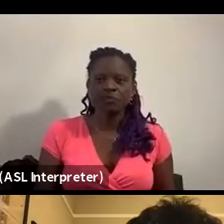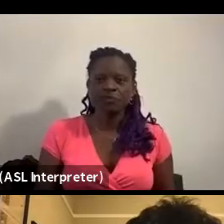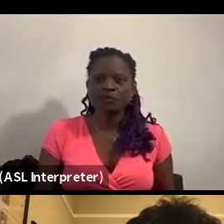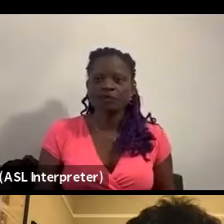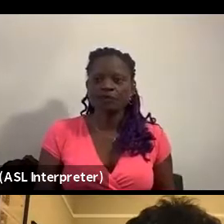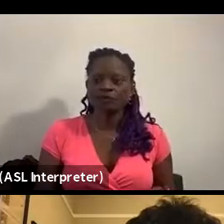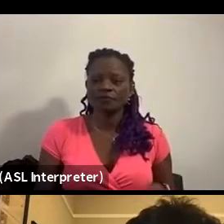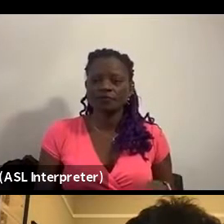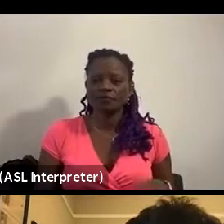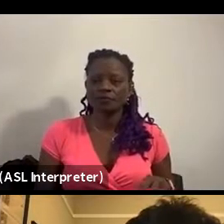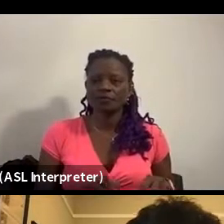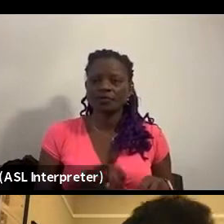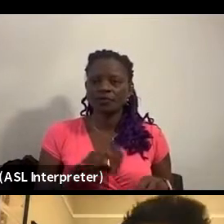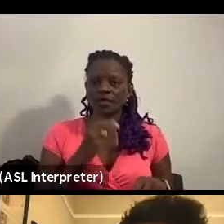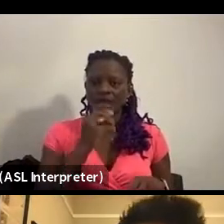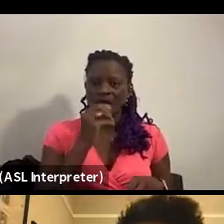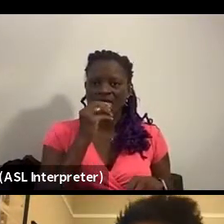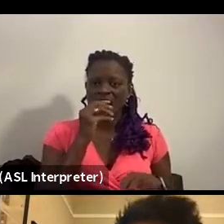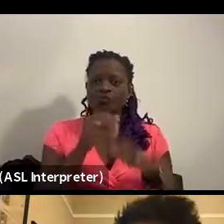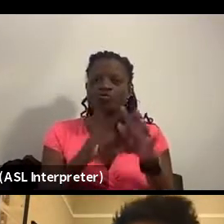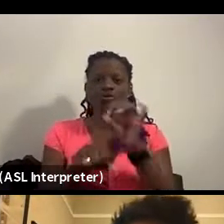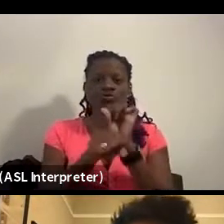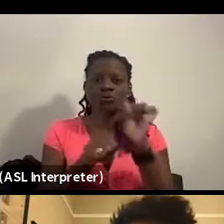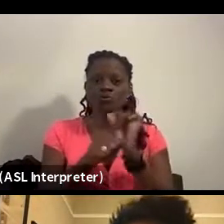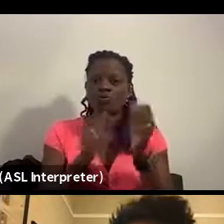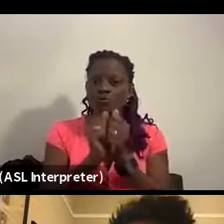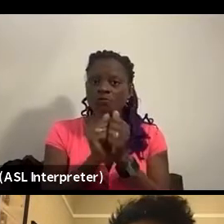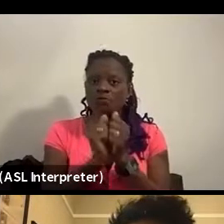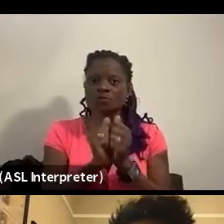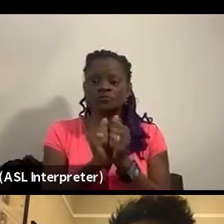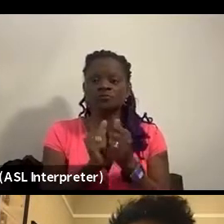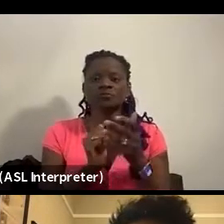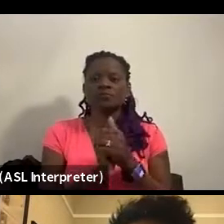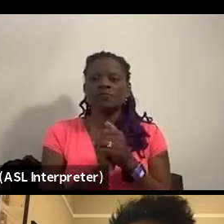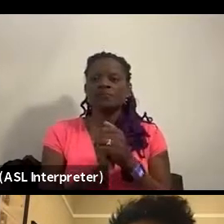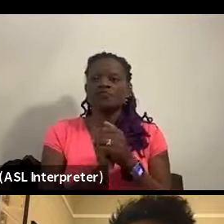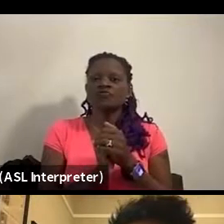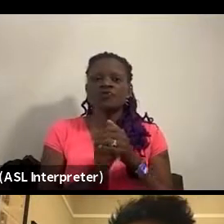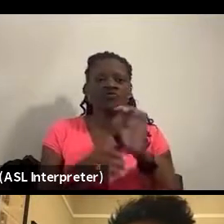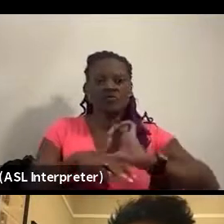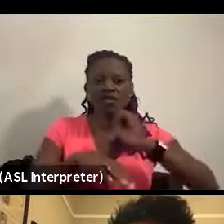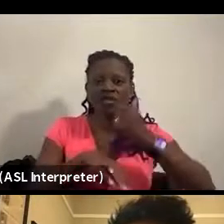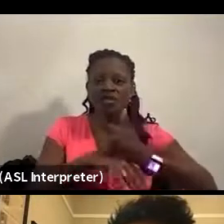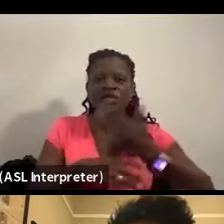collaboratively to identify those folks there, the appointments for the vaccines. But it's not.